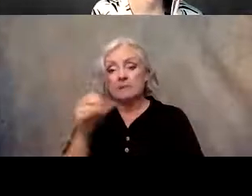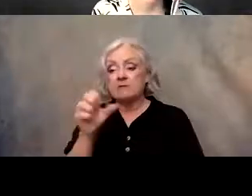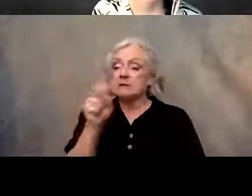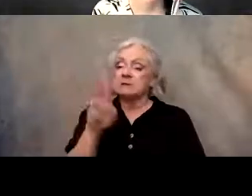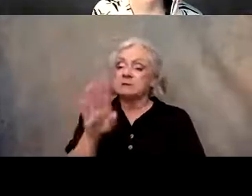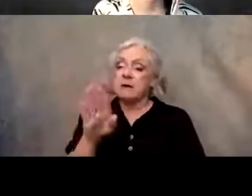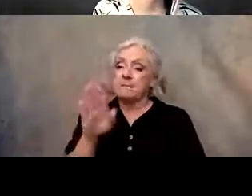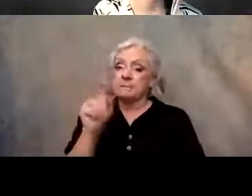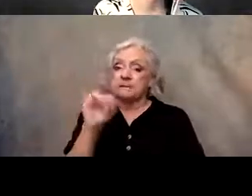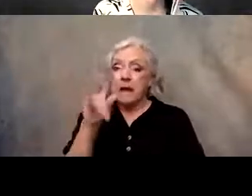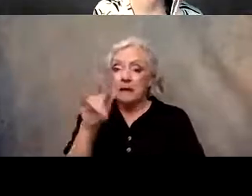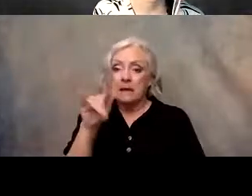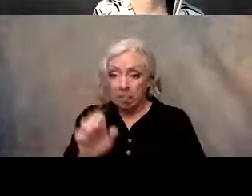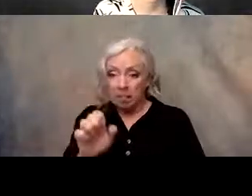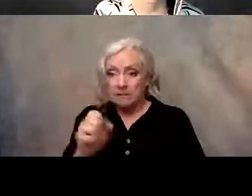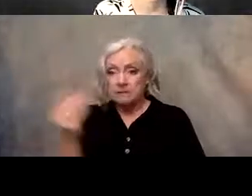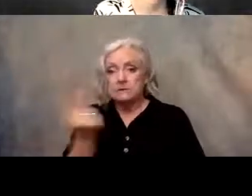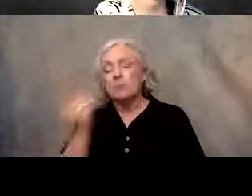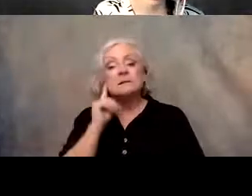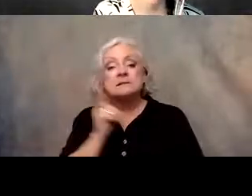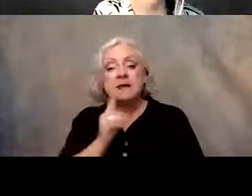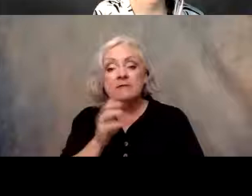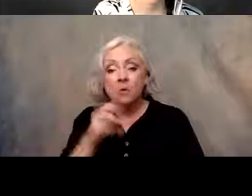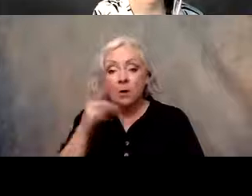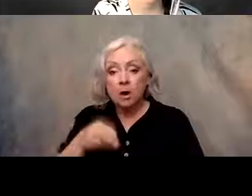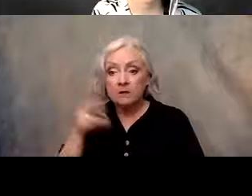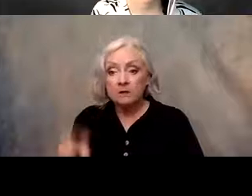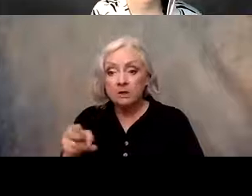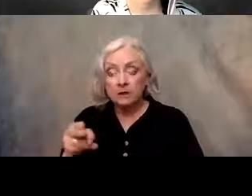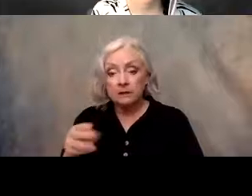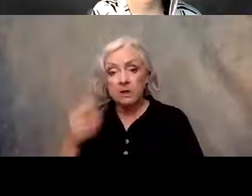and someone who is Deaf or hard of hearing is using those subtitles,